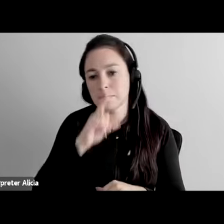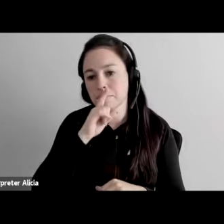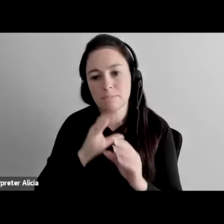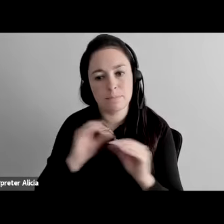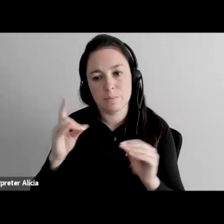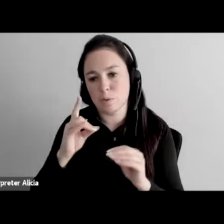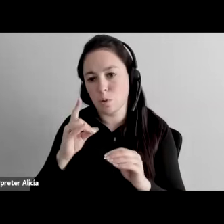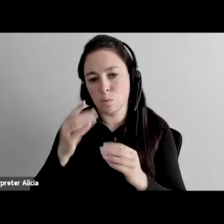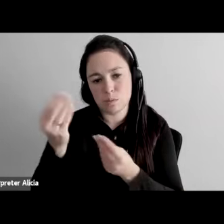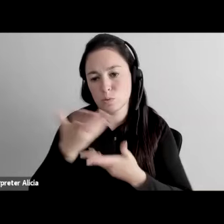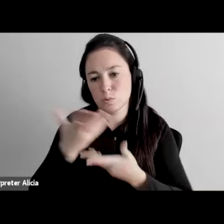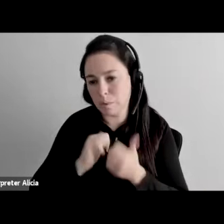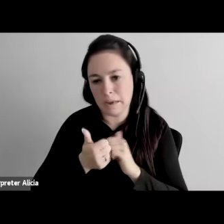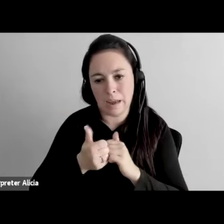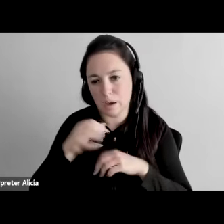had to figure it out because I had to.